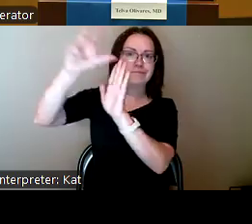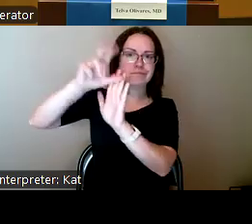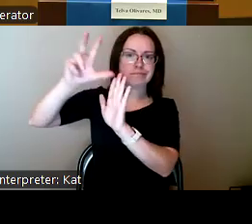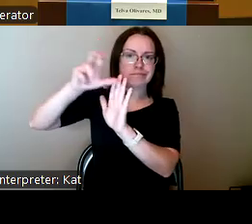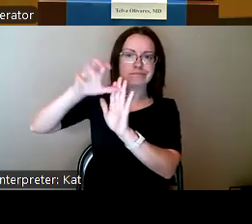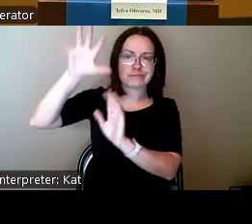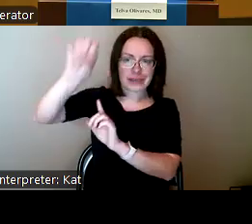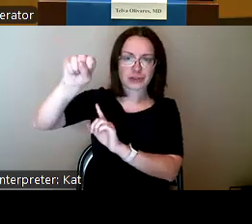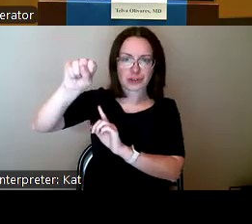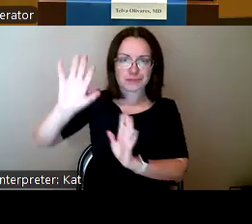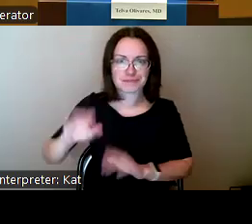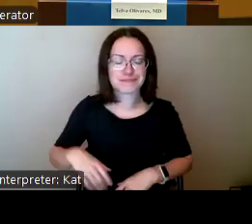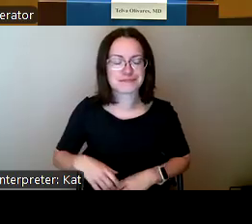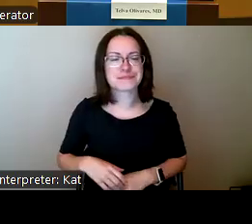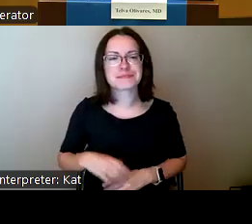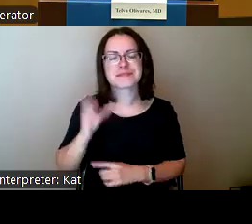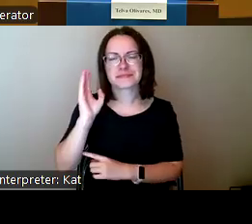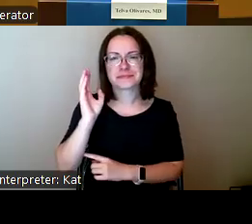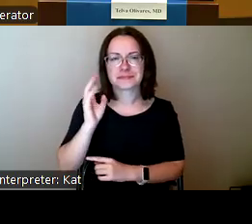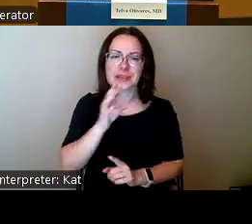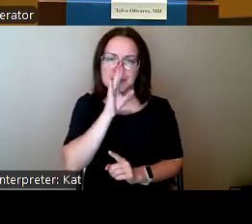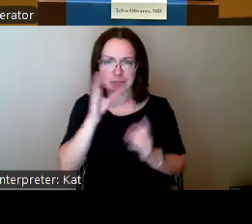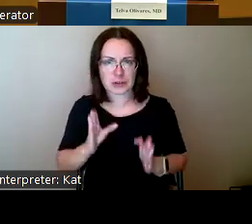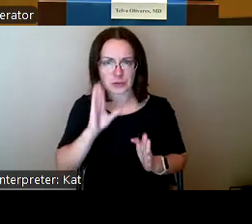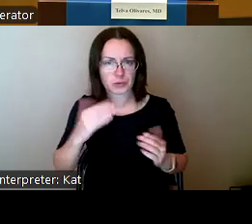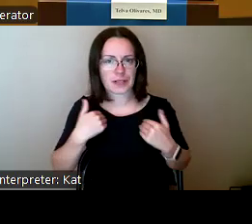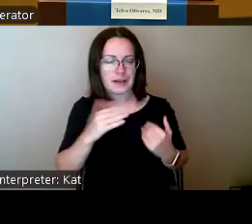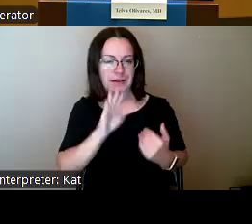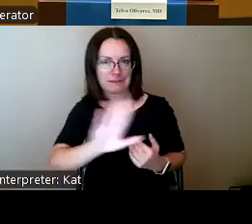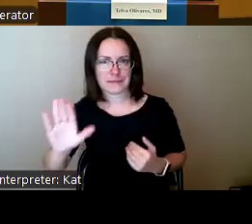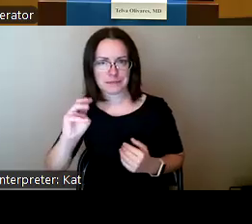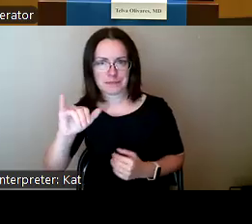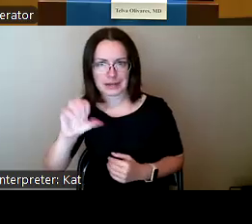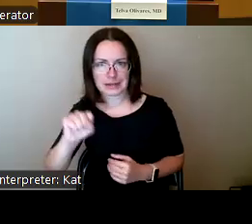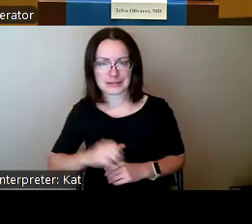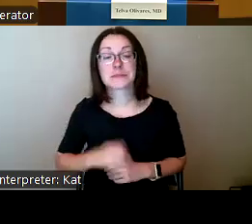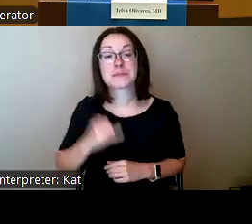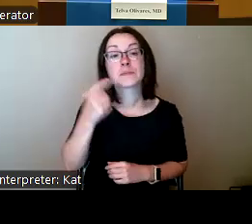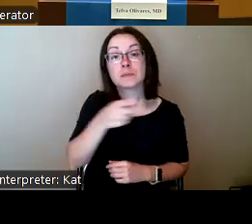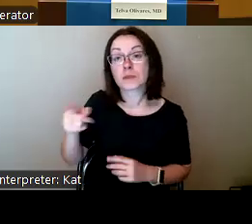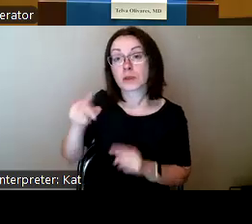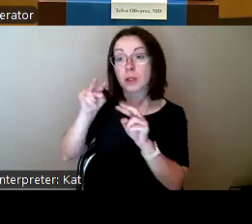microphones. Um, and if you take a look at the Department of Psychiatry's website, you will see